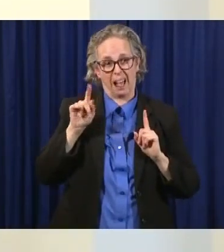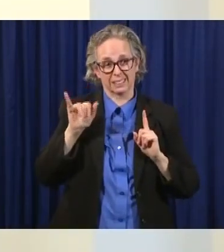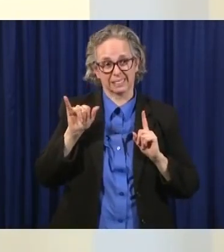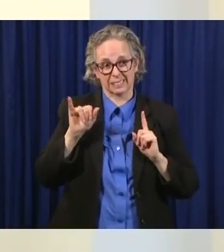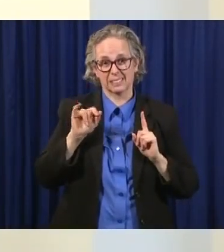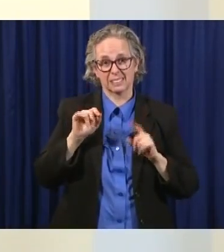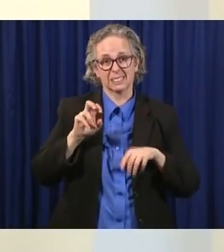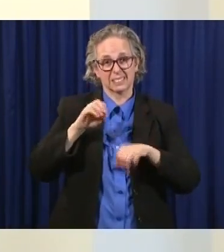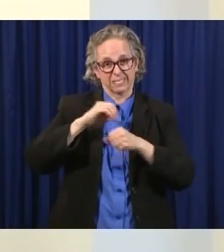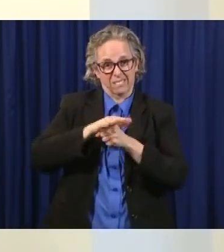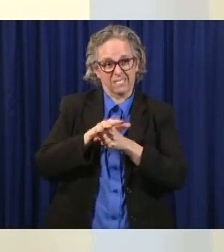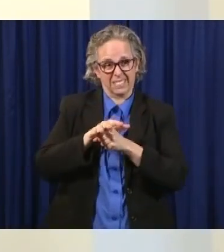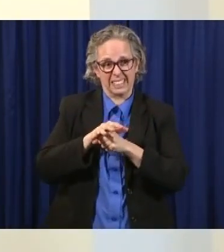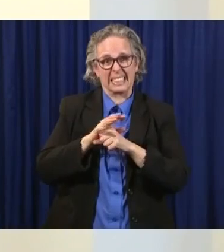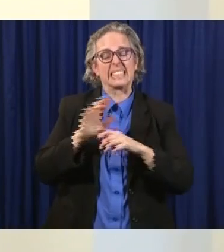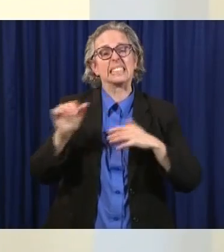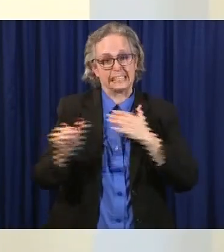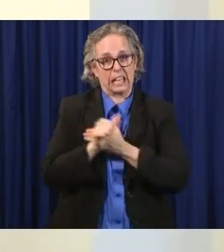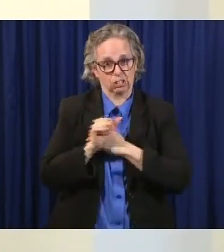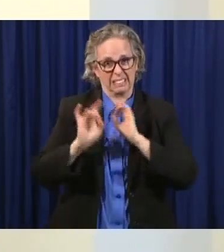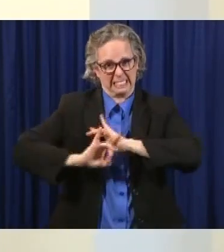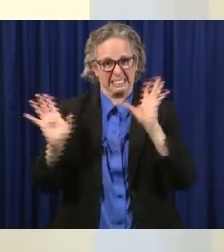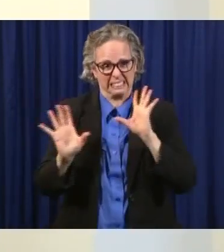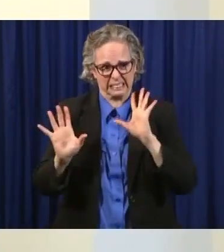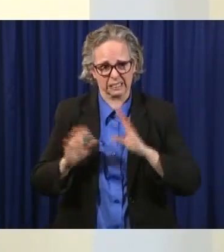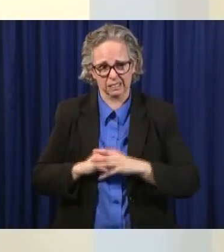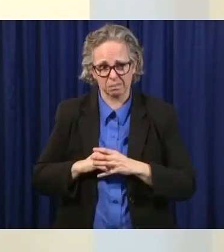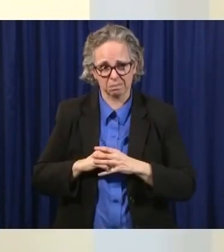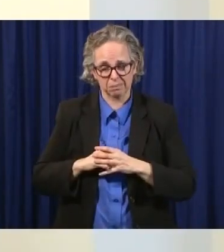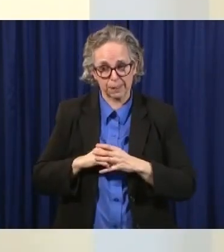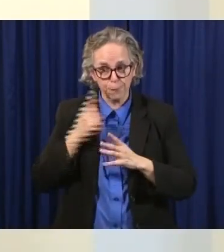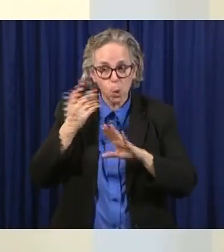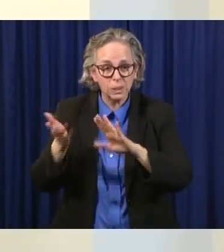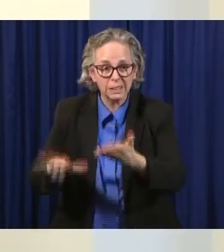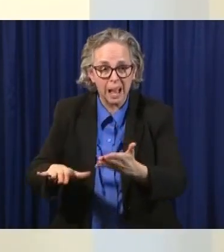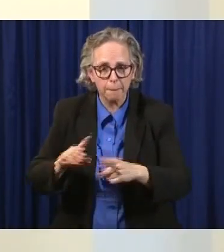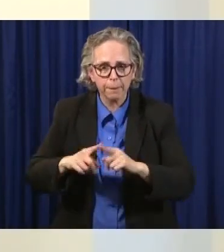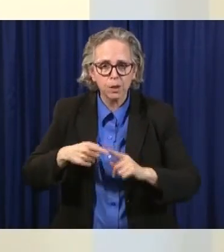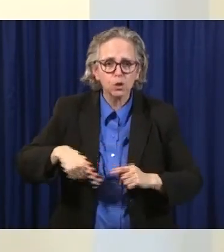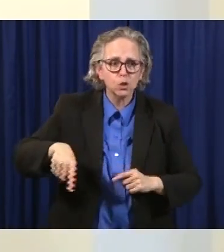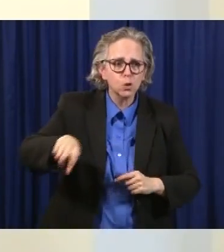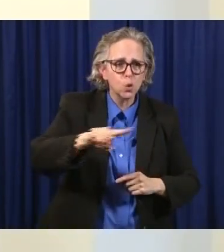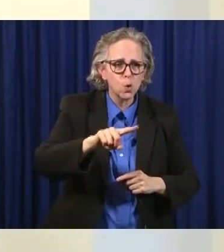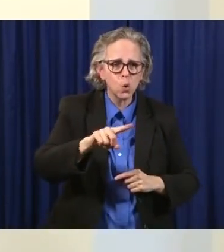ACCEPTING THE REALITY. THE REALITY IS THIS VIRUS CAN BE VERY DANGEROUS TO PEOPLE NOT